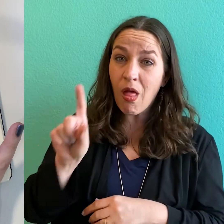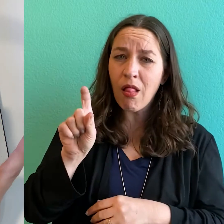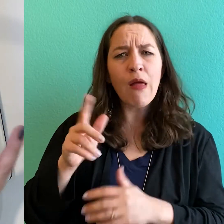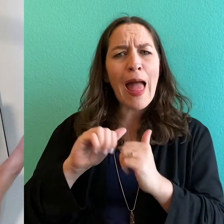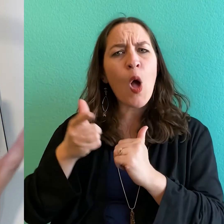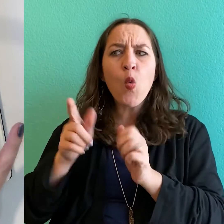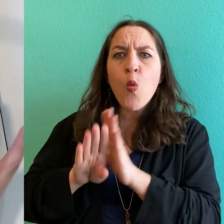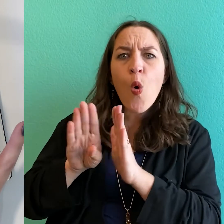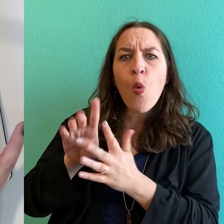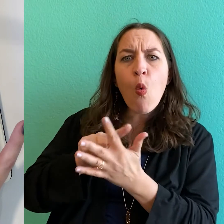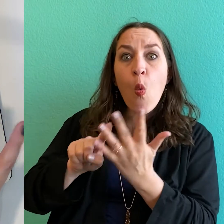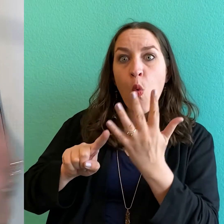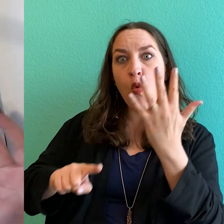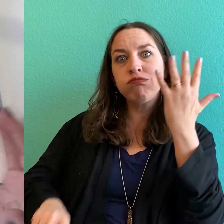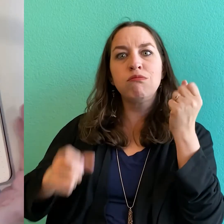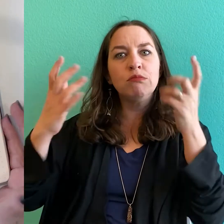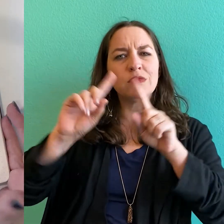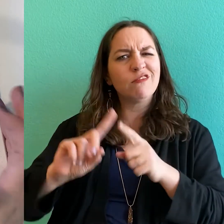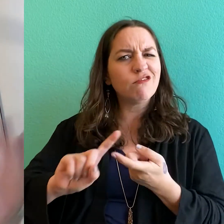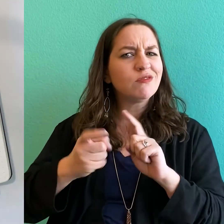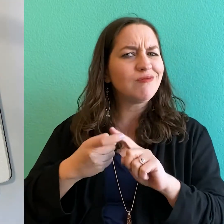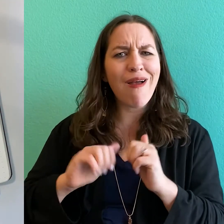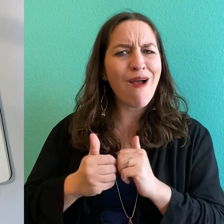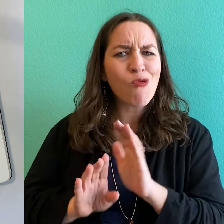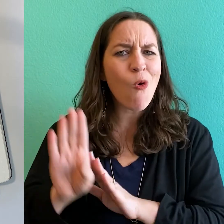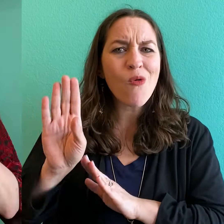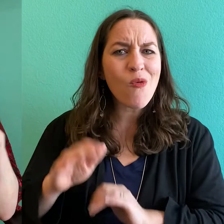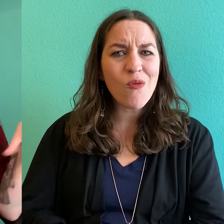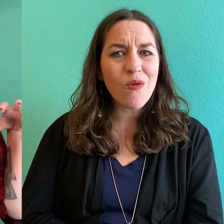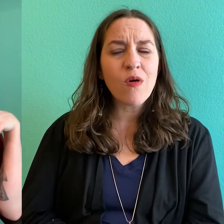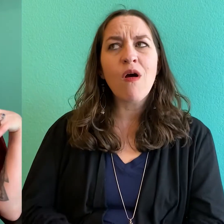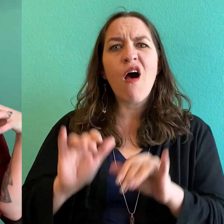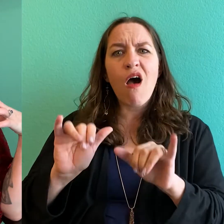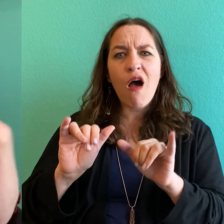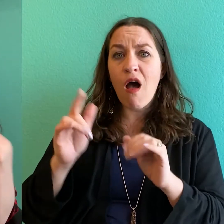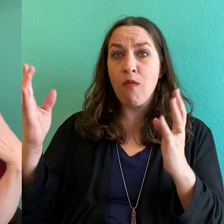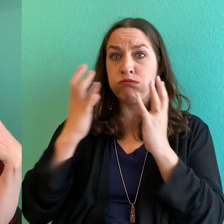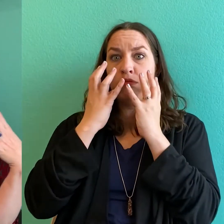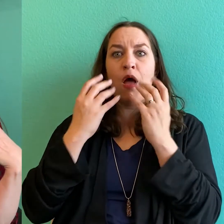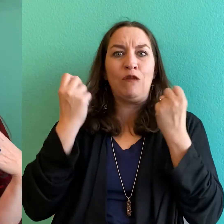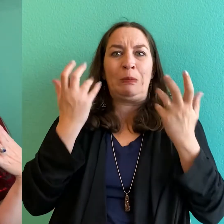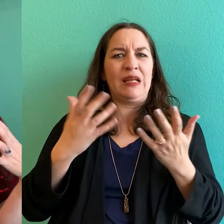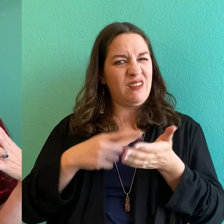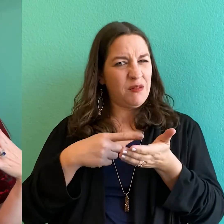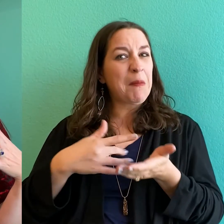that way. That can often leave you feeling even more lonely when you feel like you have a lot of friends crammed into your innermost circle.